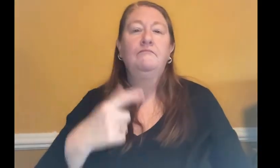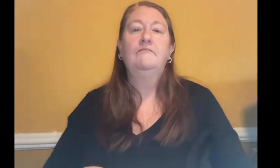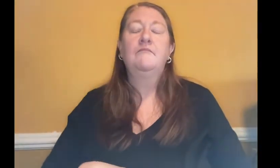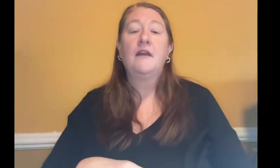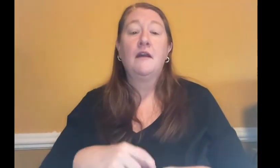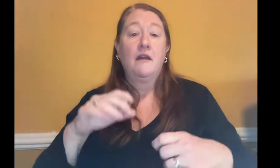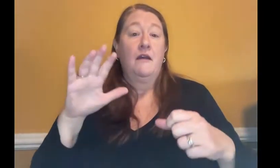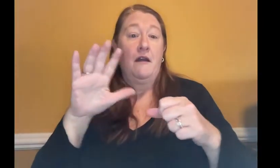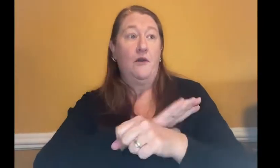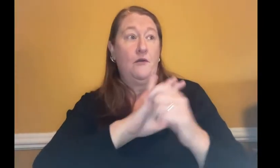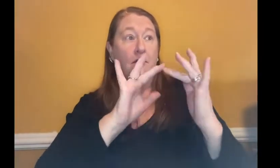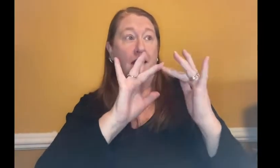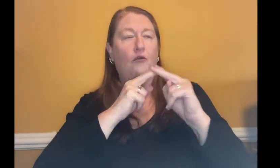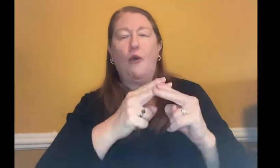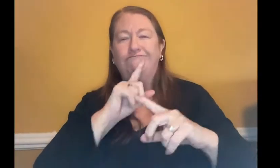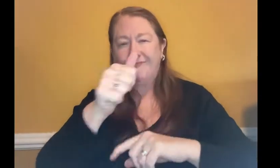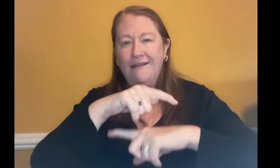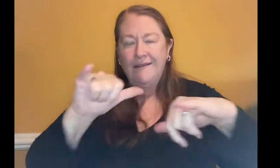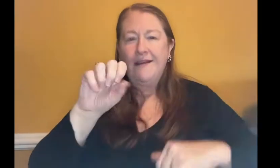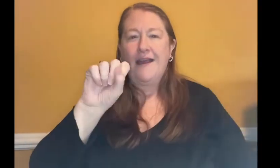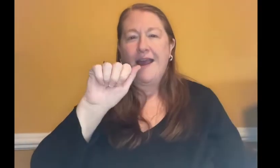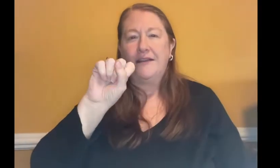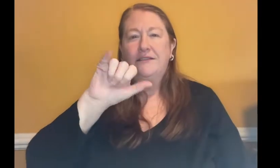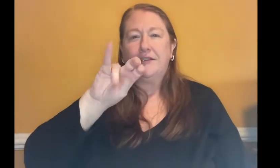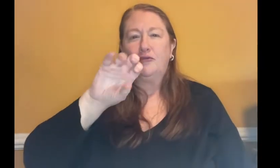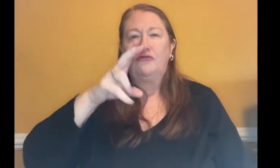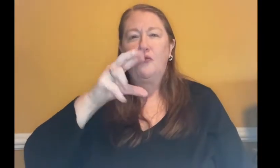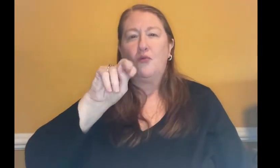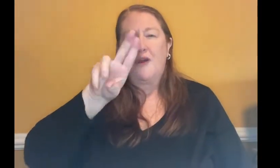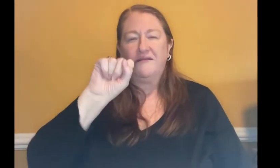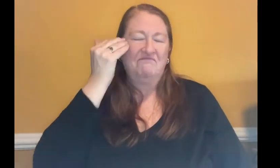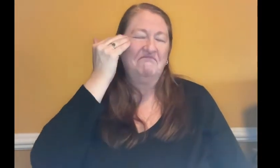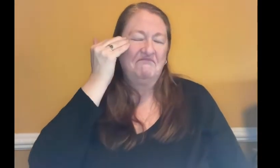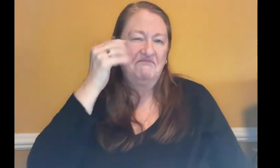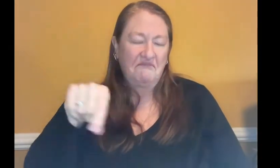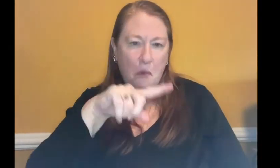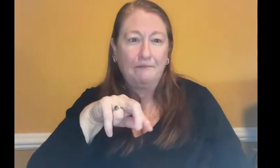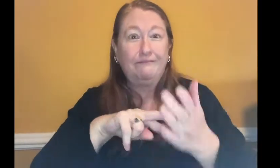As we know, fully online classes are called asynchronous classes.